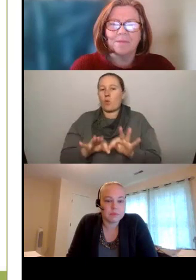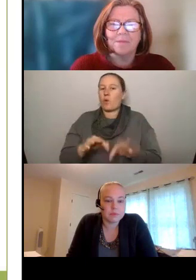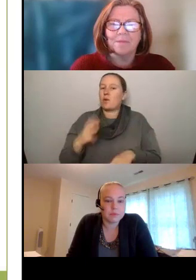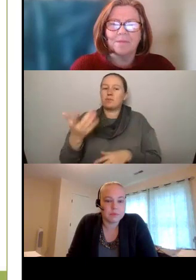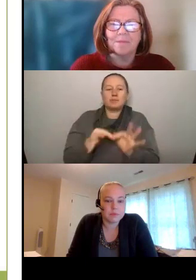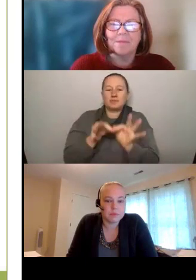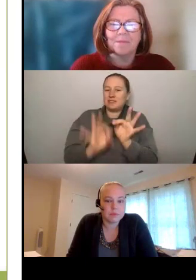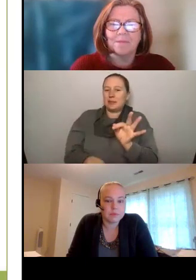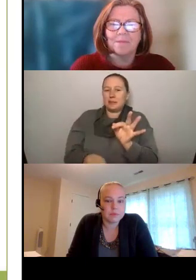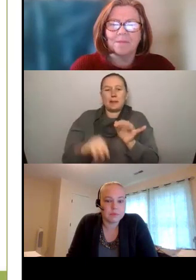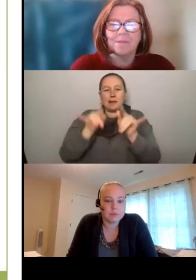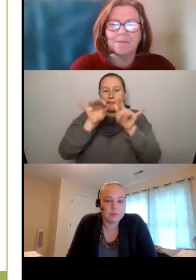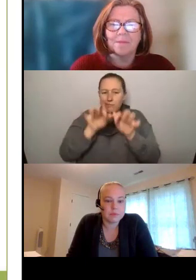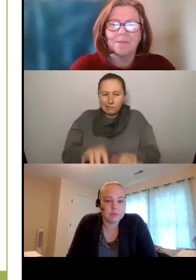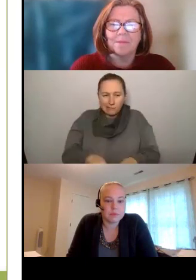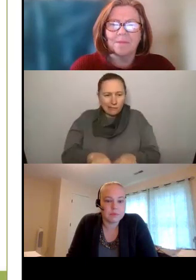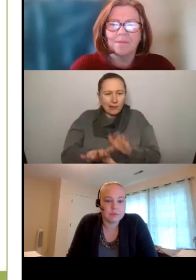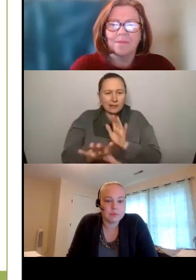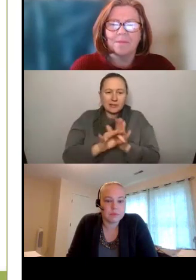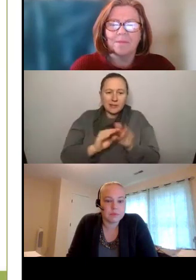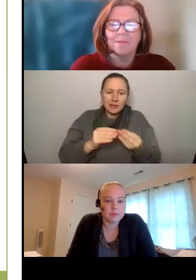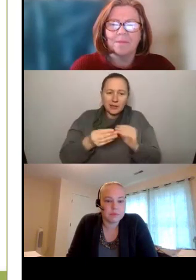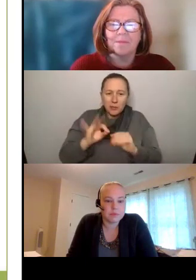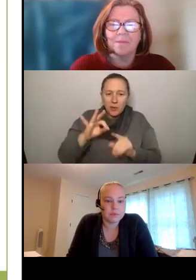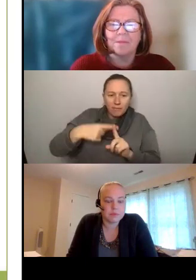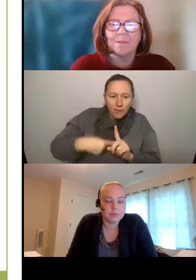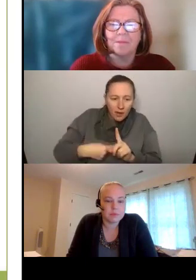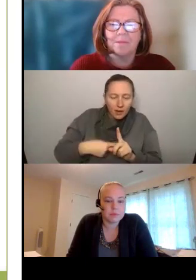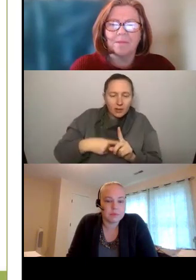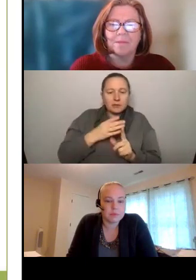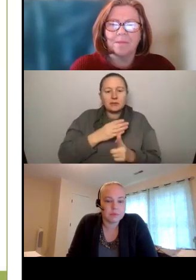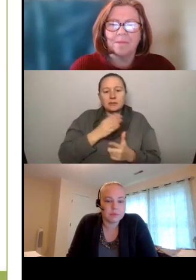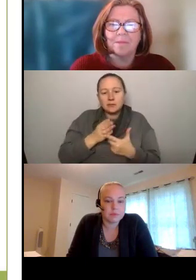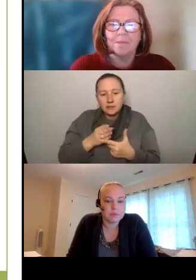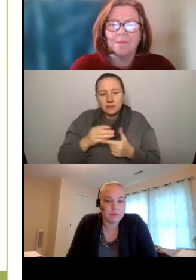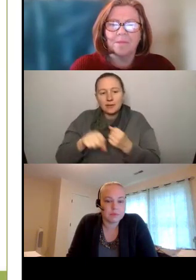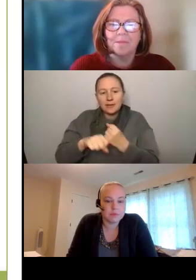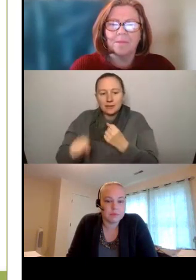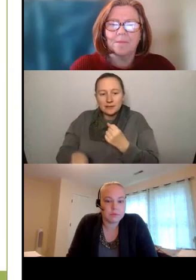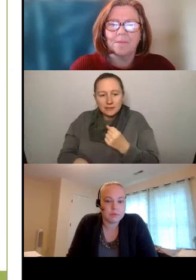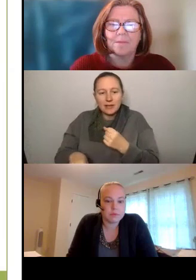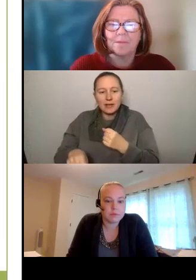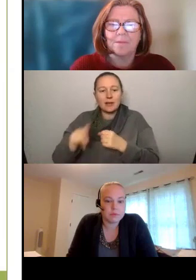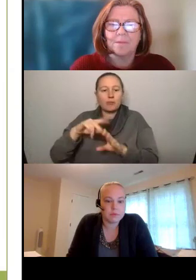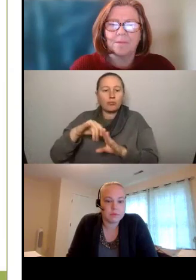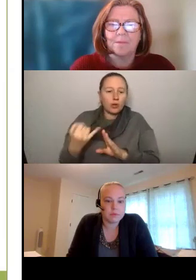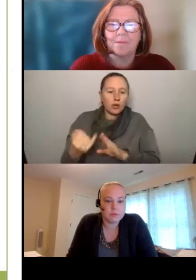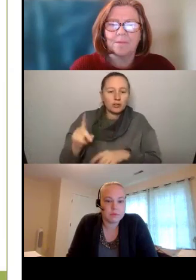You go in, you select the number of months, you hit extend the period project date, it recalculates everything.